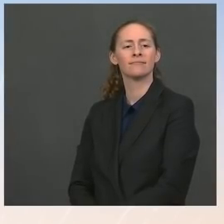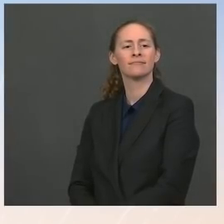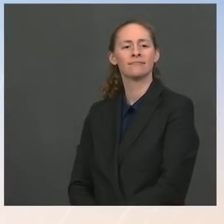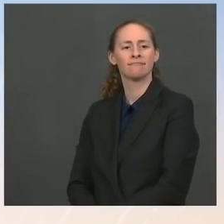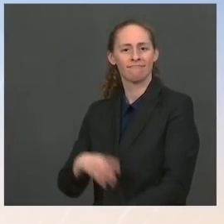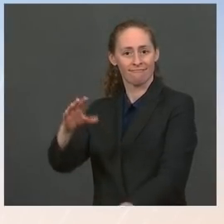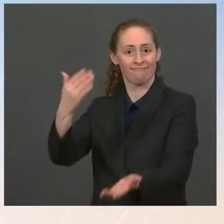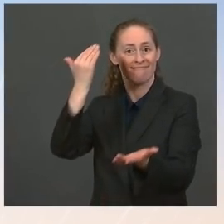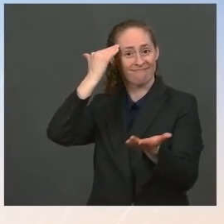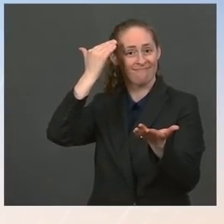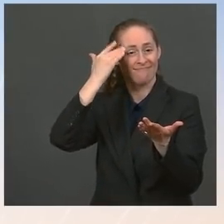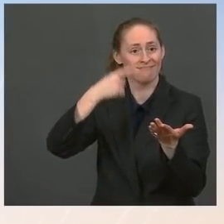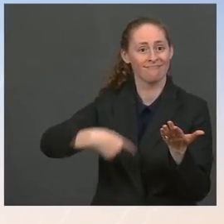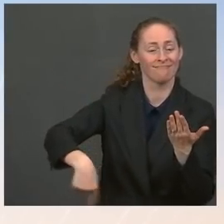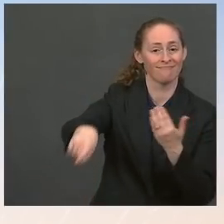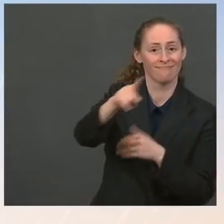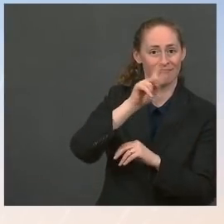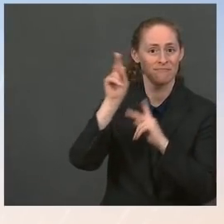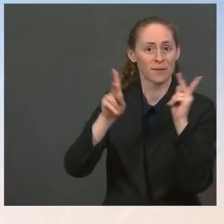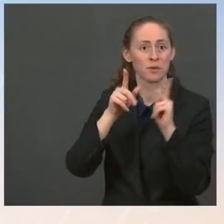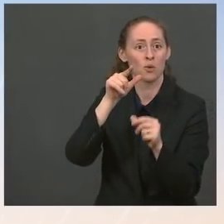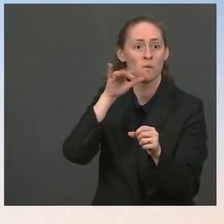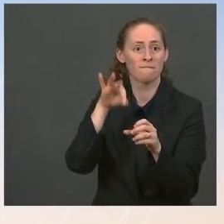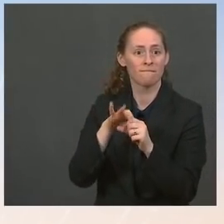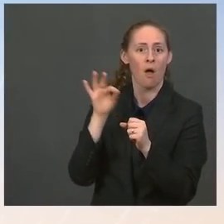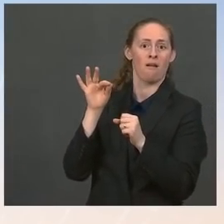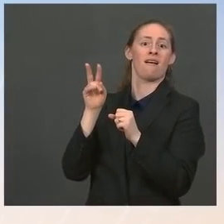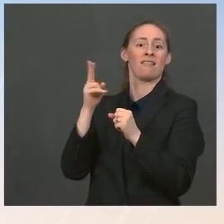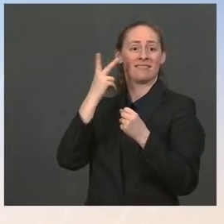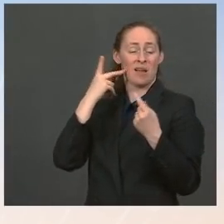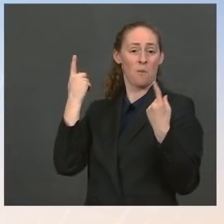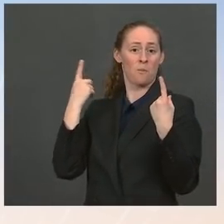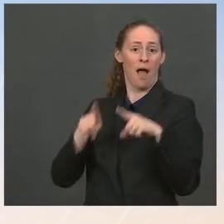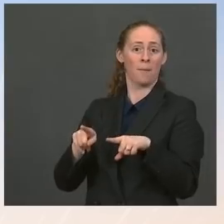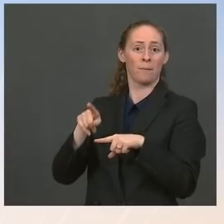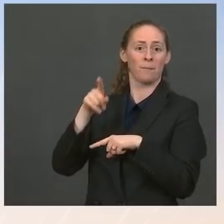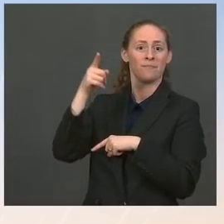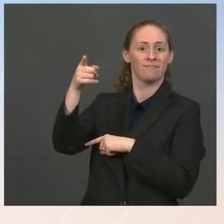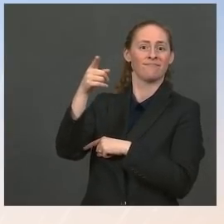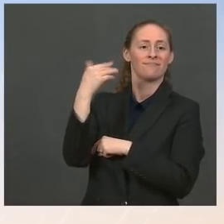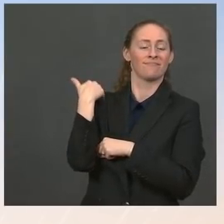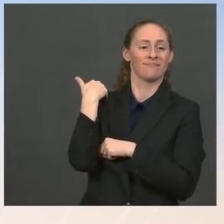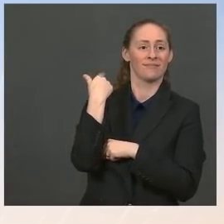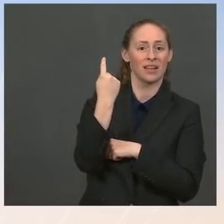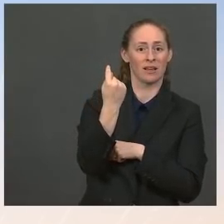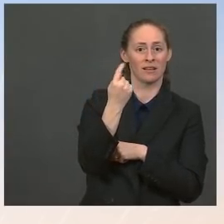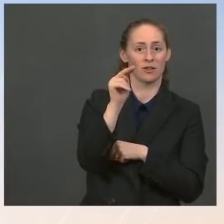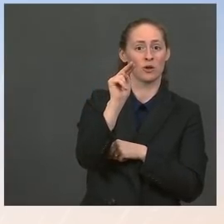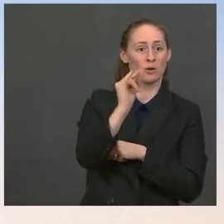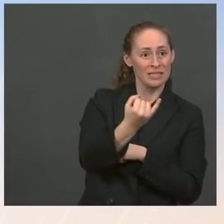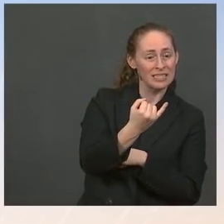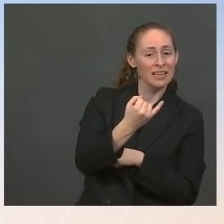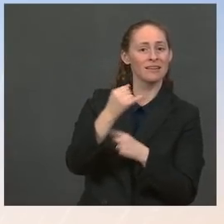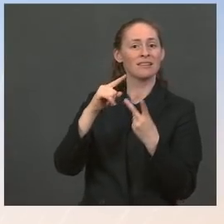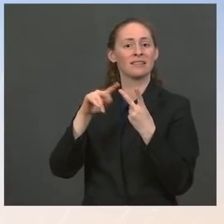and felt in the states on Tuesday? Obviously, New Jersey, Virginia, elsewhere. Clearly there's a lag, at least,